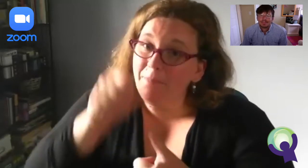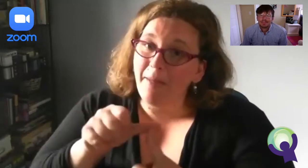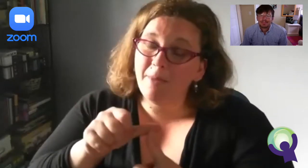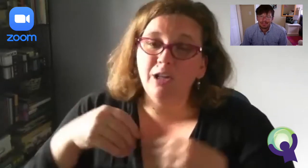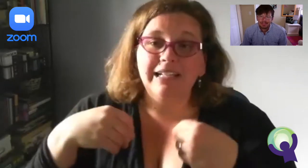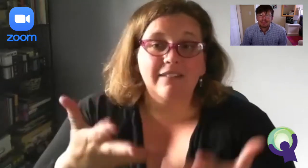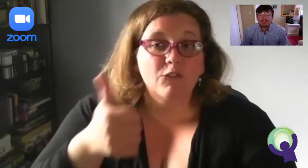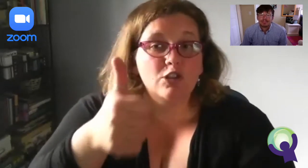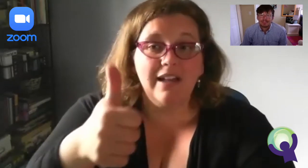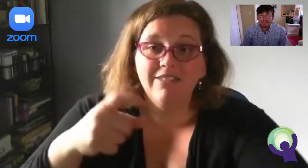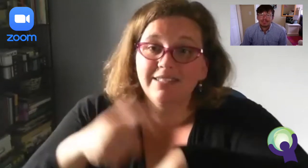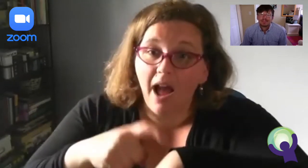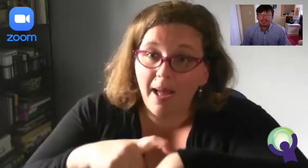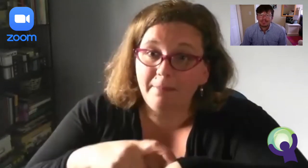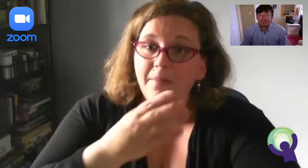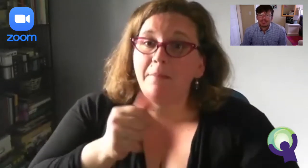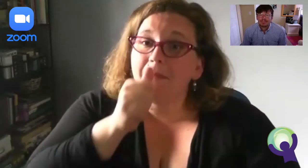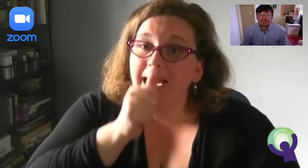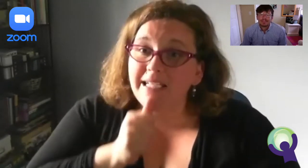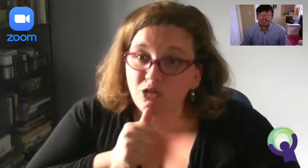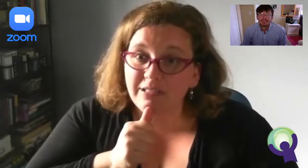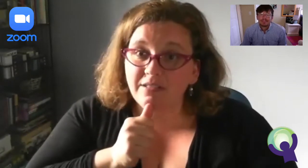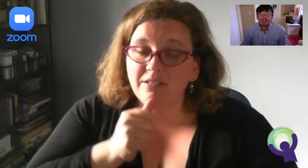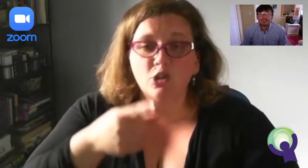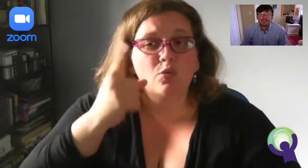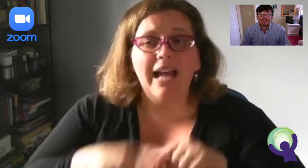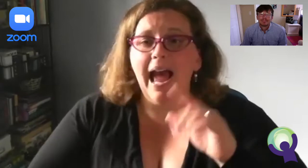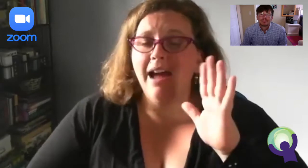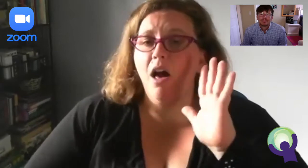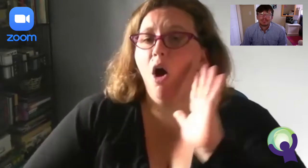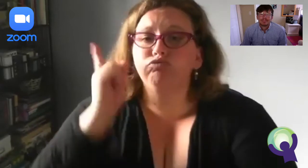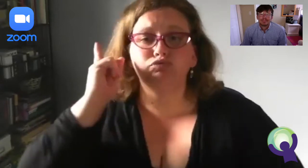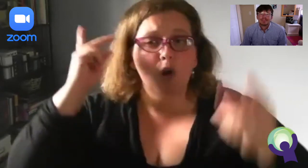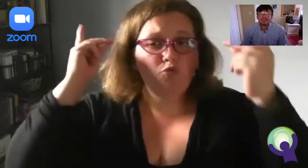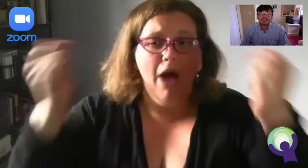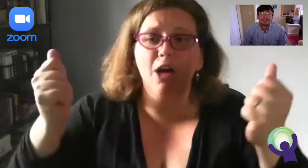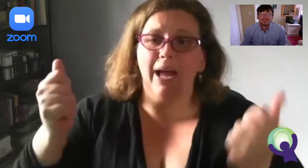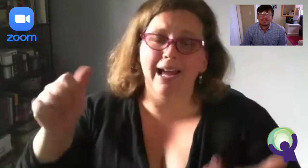15 years and so you have to remember to give yourself time, have patience, you're not going to be